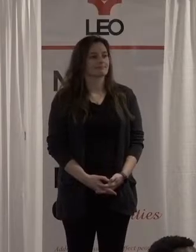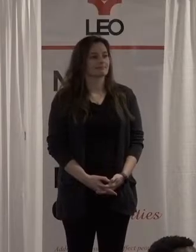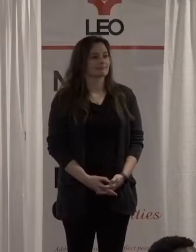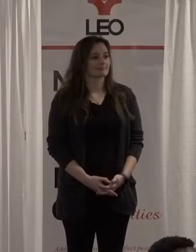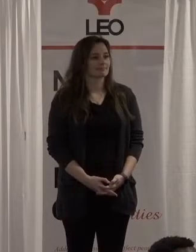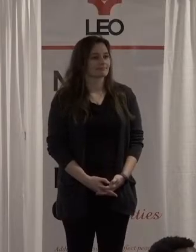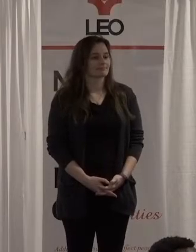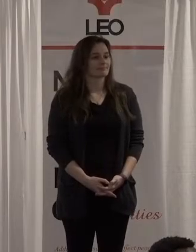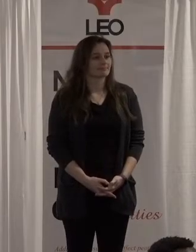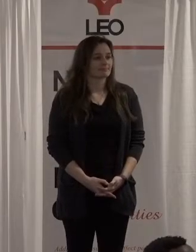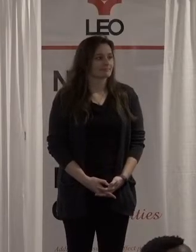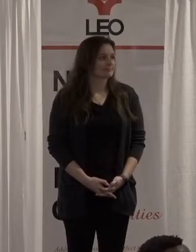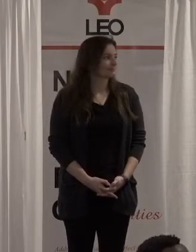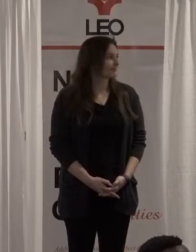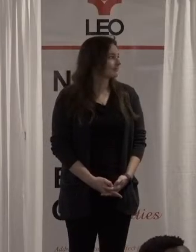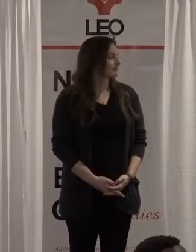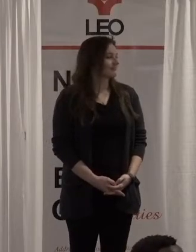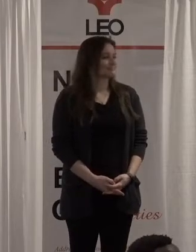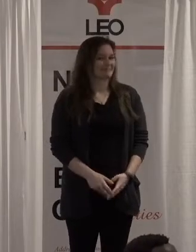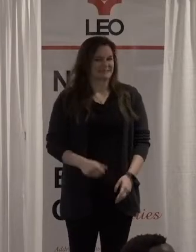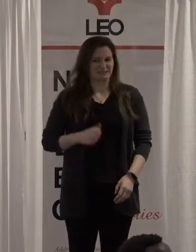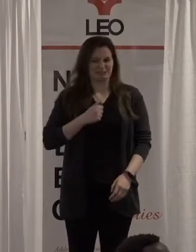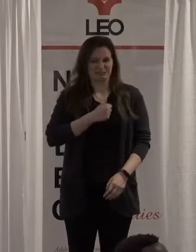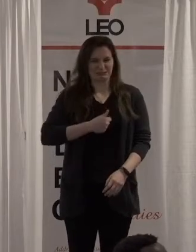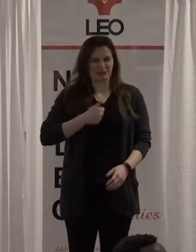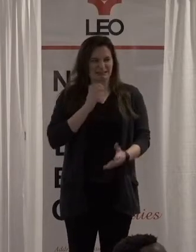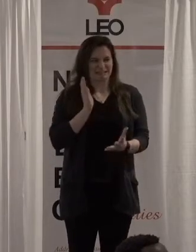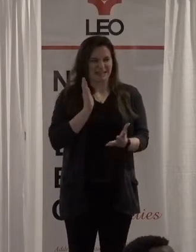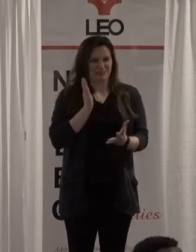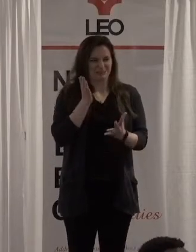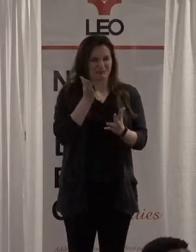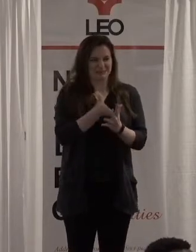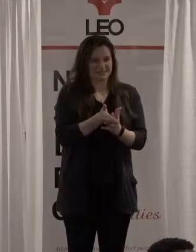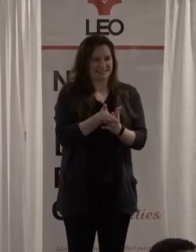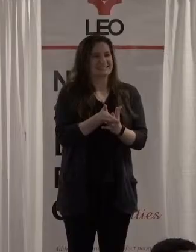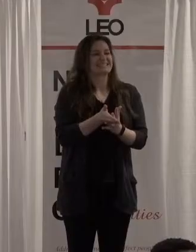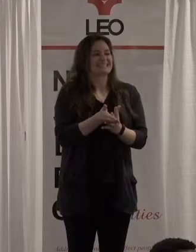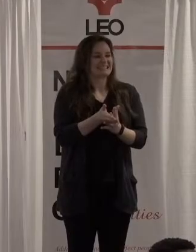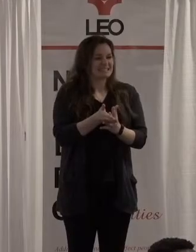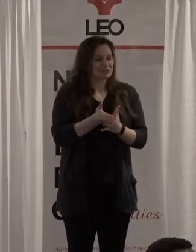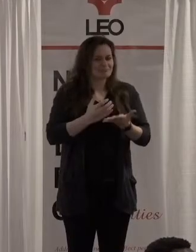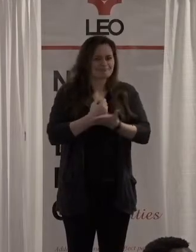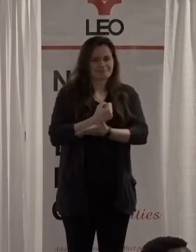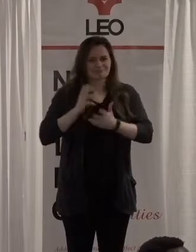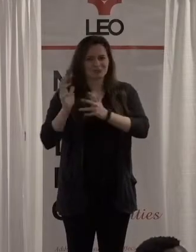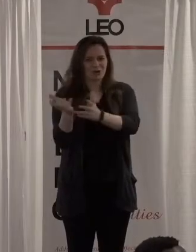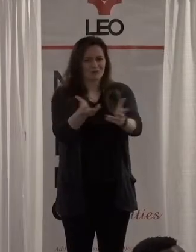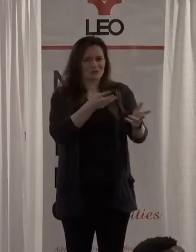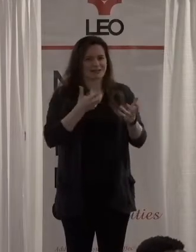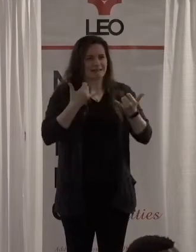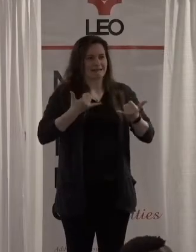I ALWAYS HATE INTERRUPTING THIS REALLY ENGAGING CONVERSATIONS.